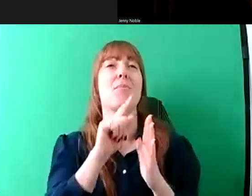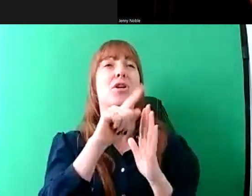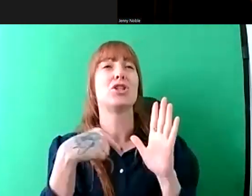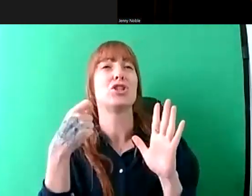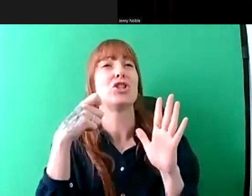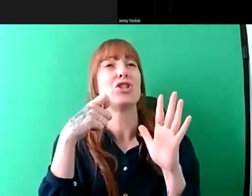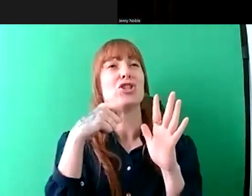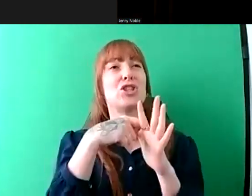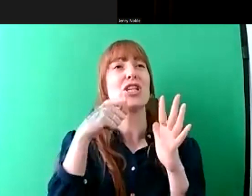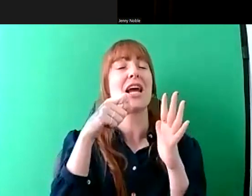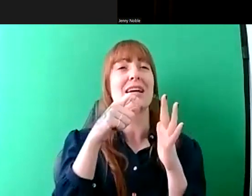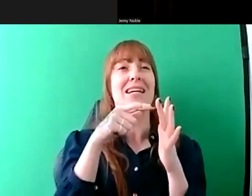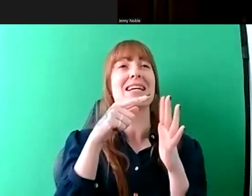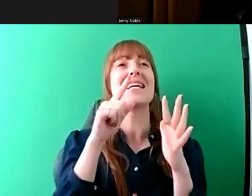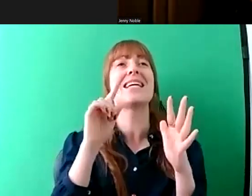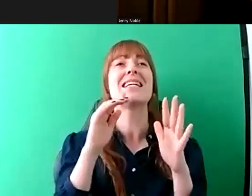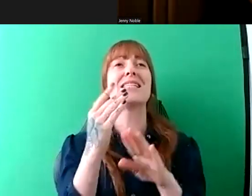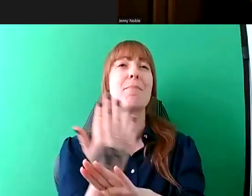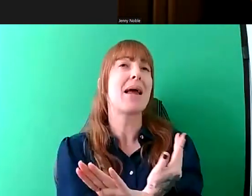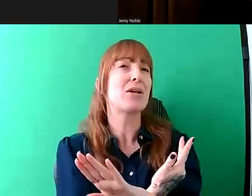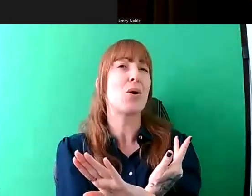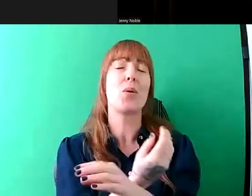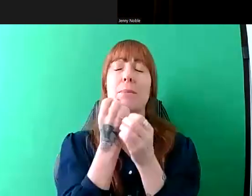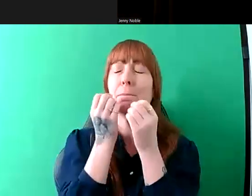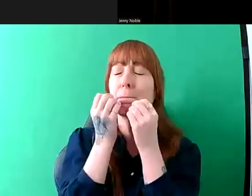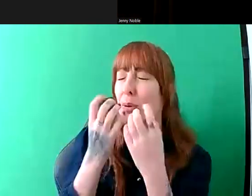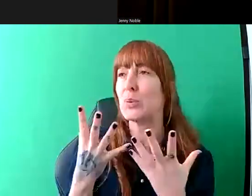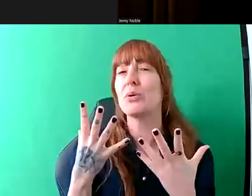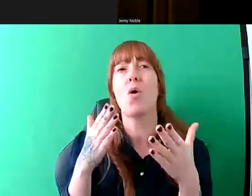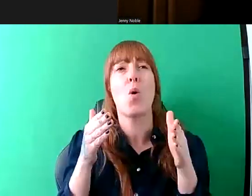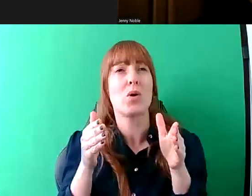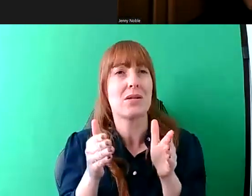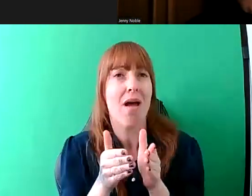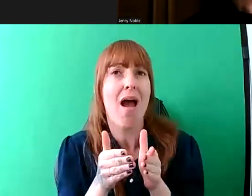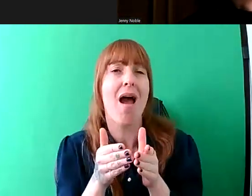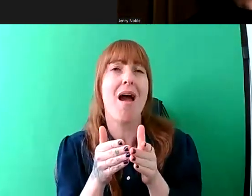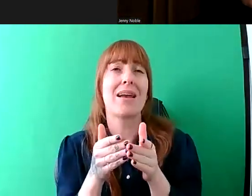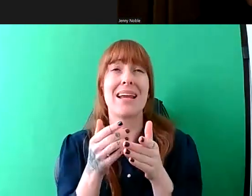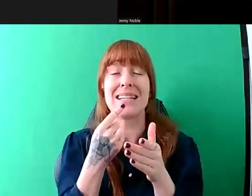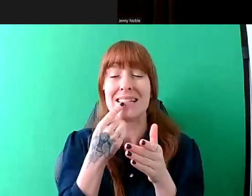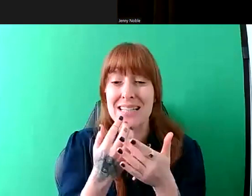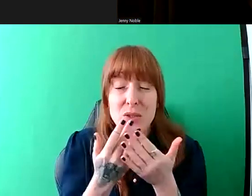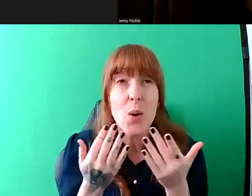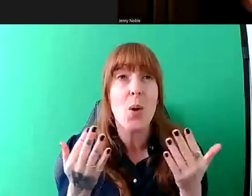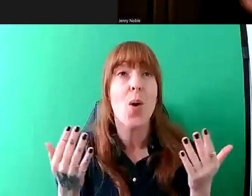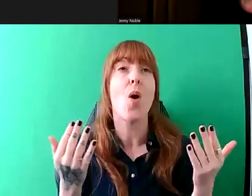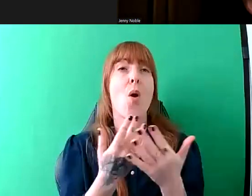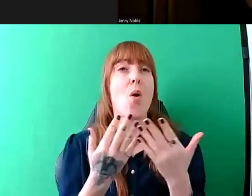because it's just so beautiful, tiny - it says so much. Yeah, so many stories are linked into that,